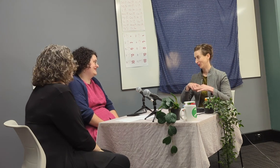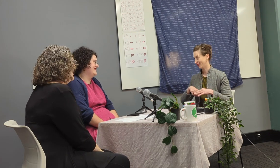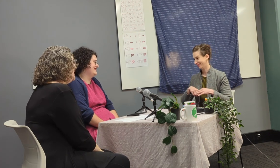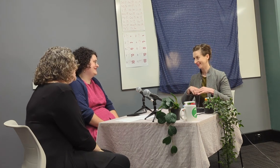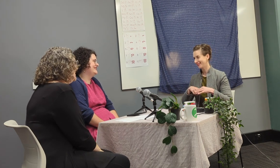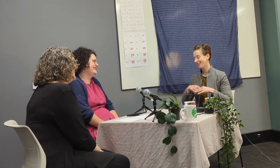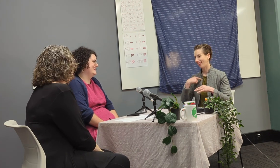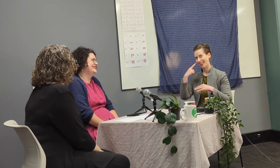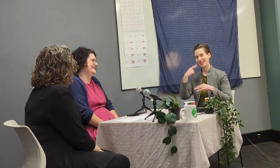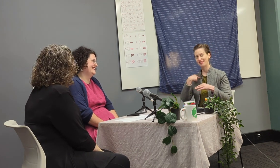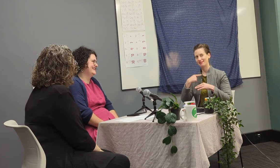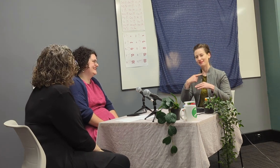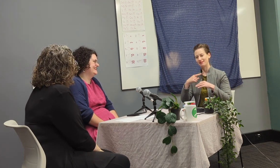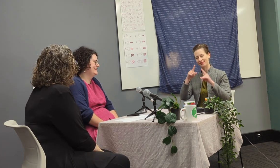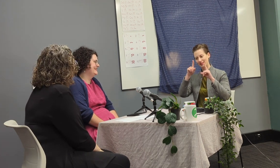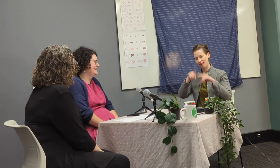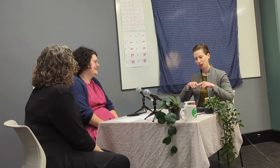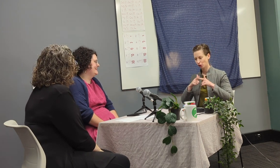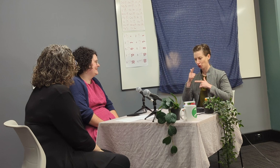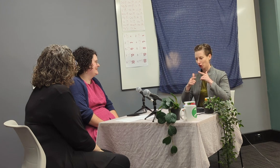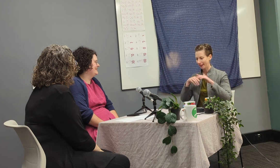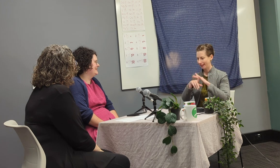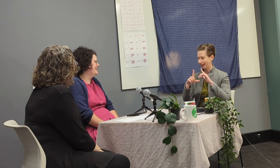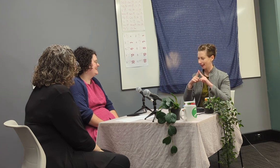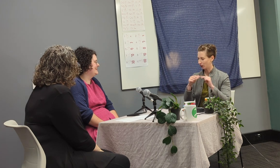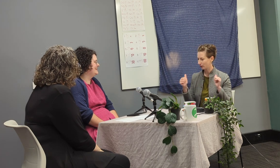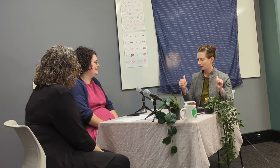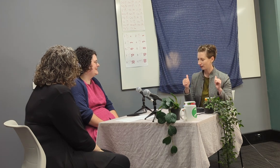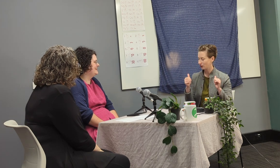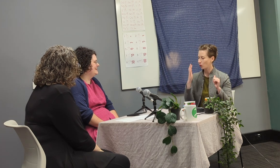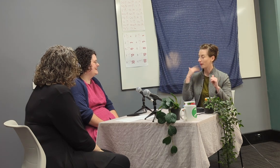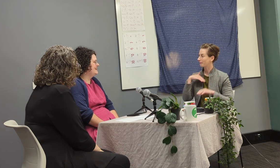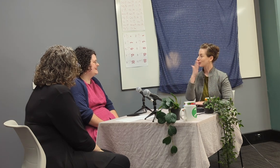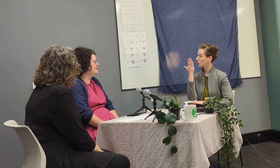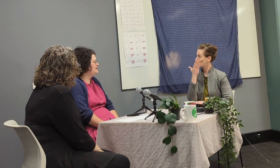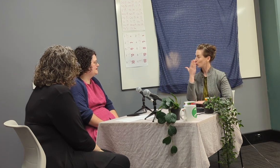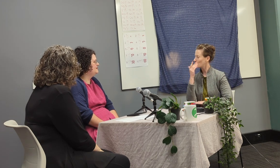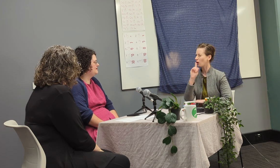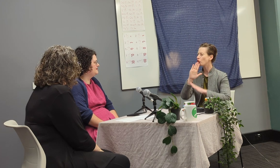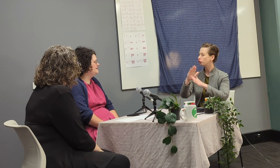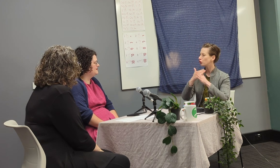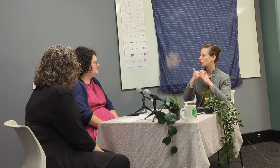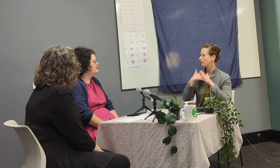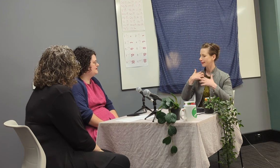A big question. I think that I began my journey into linguistics when I was at school.